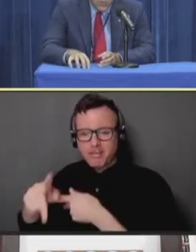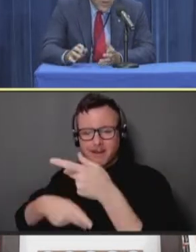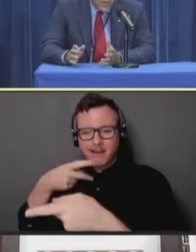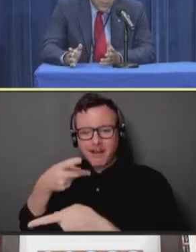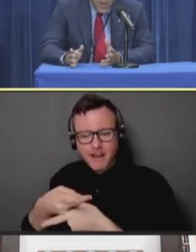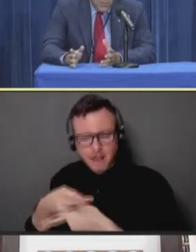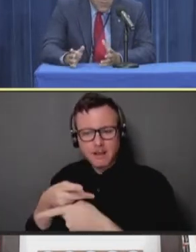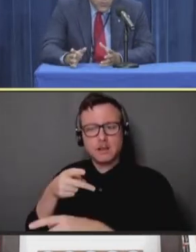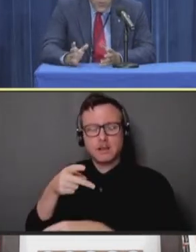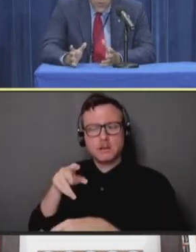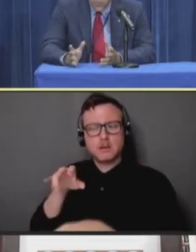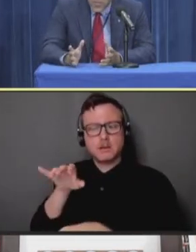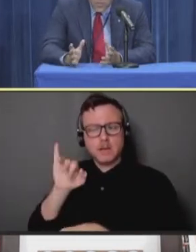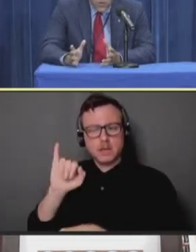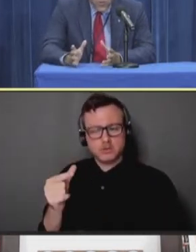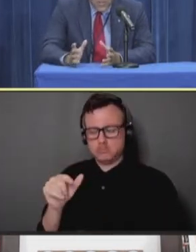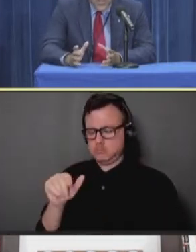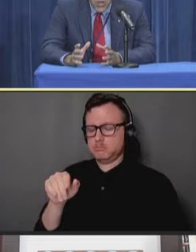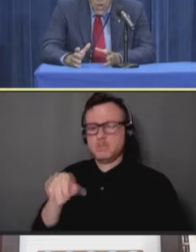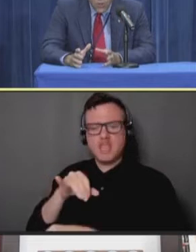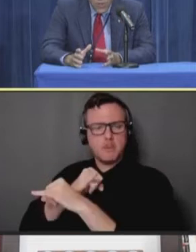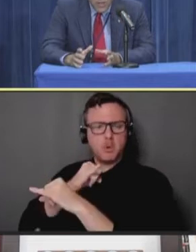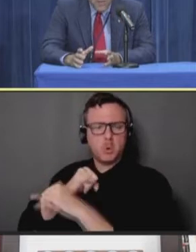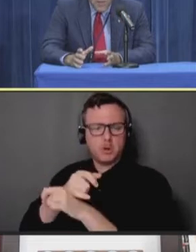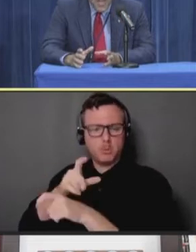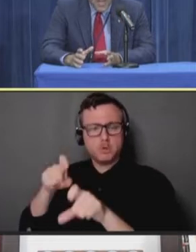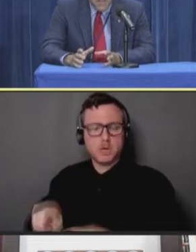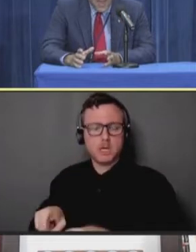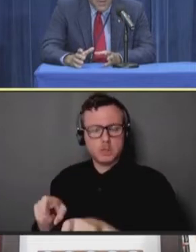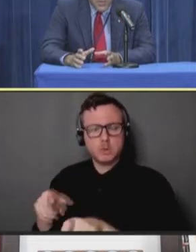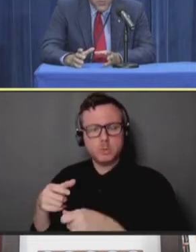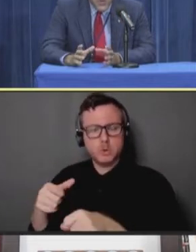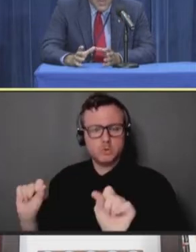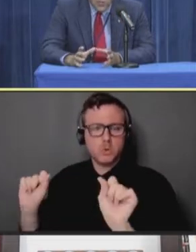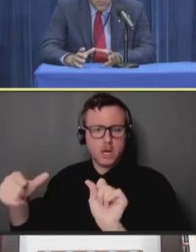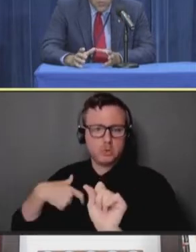And one of the big problems is we don't -- we still don't really know for these kinds of viruses and we need to learn more.